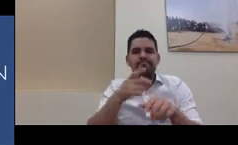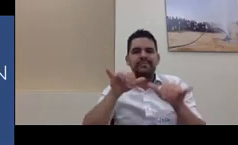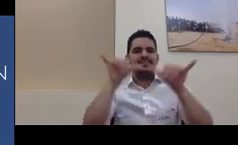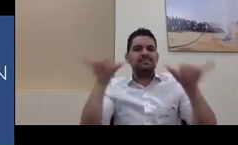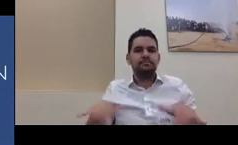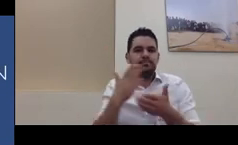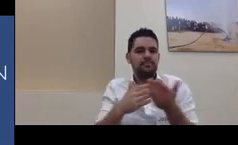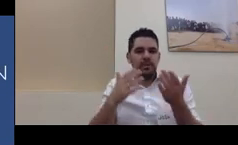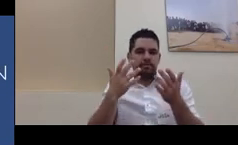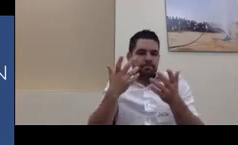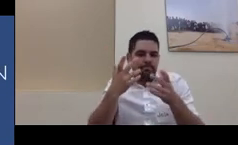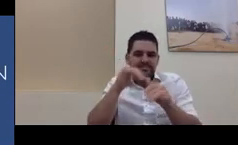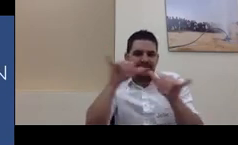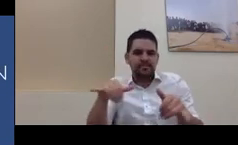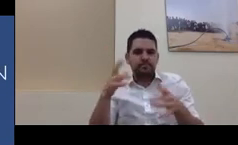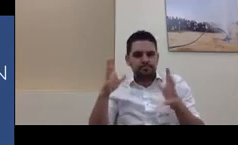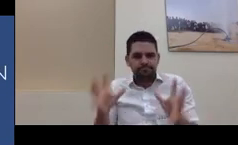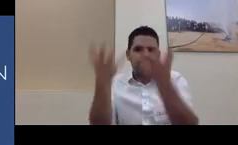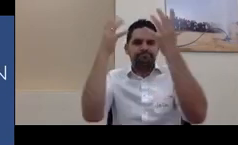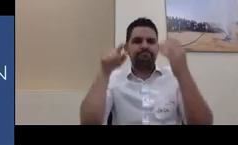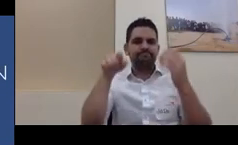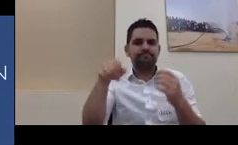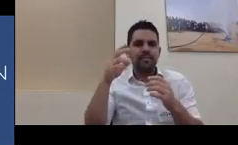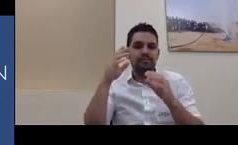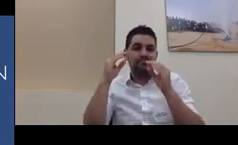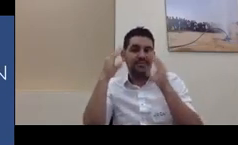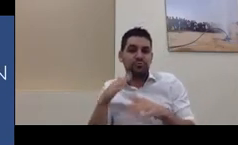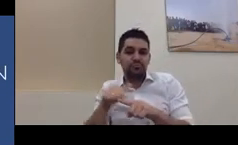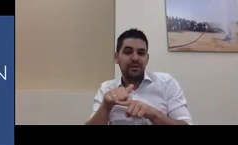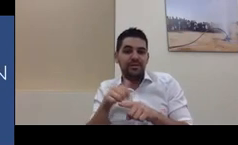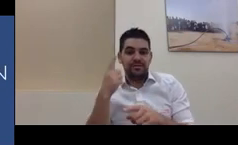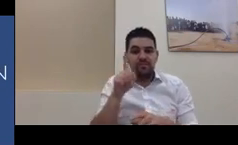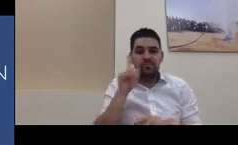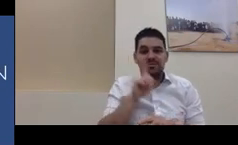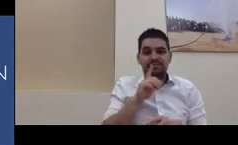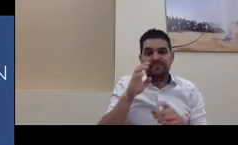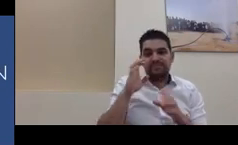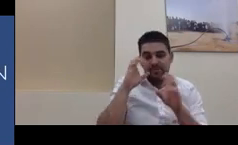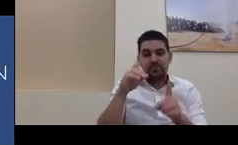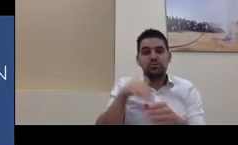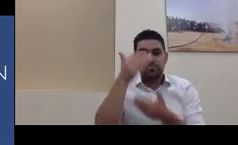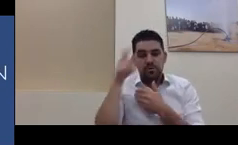that they'd like to establish a system, some type of system to cultivate teacher training for deaf